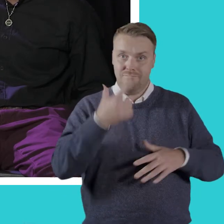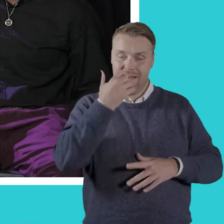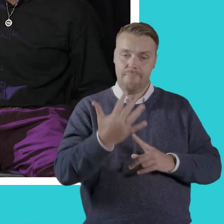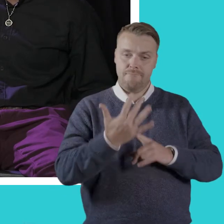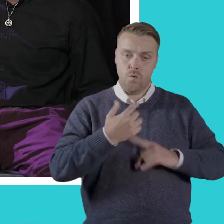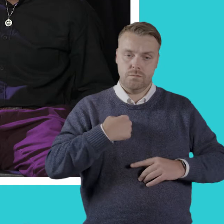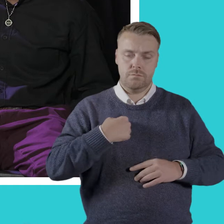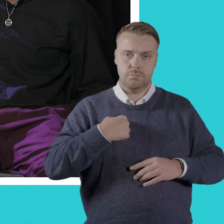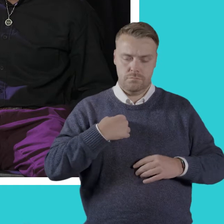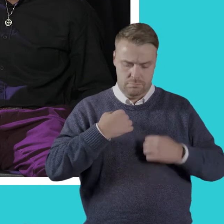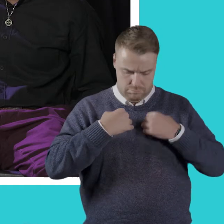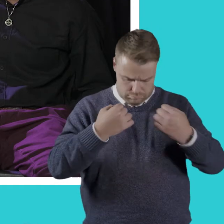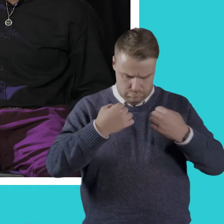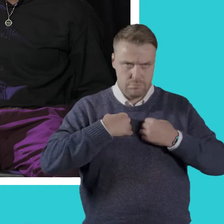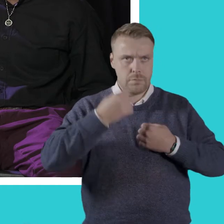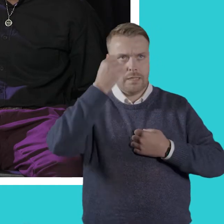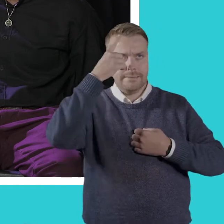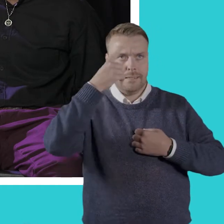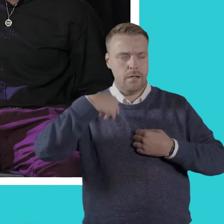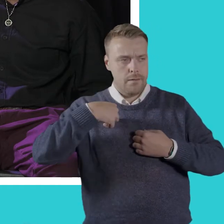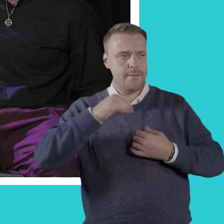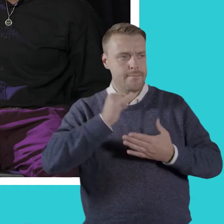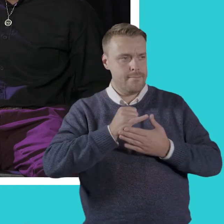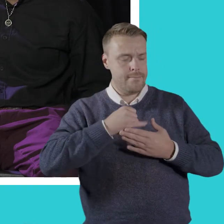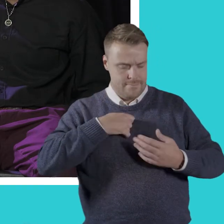you know maybe your own prejudices and your own blind spot. So I i definitely agree